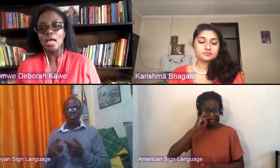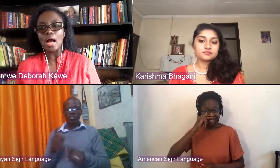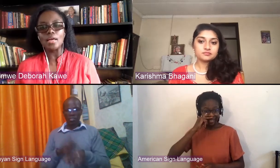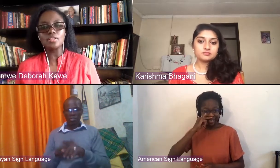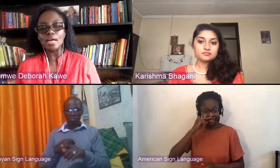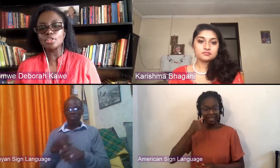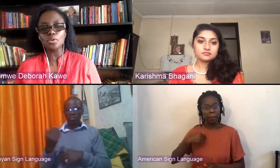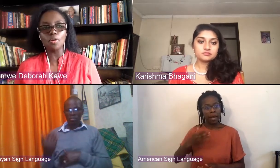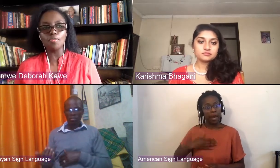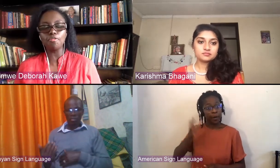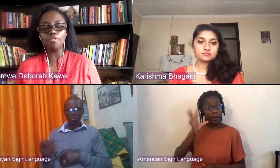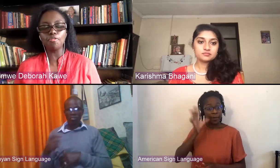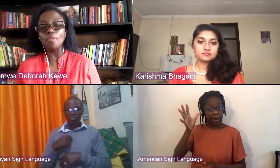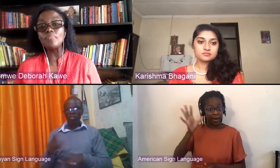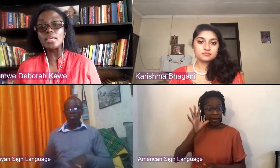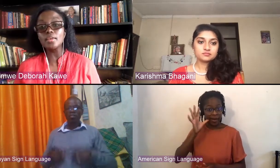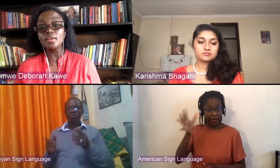And so for me,